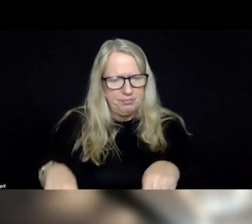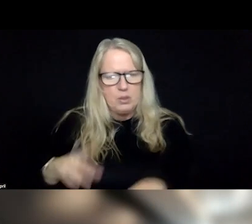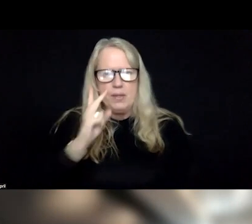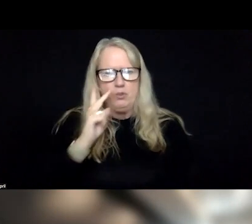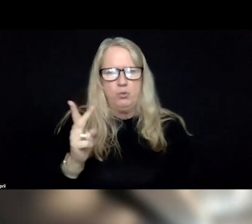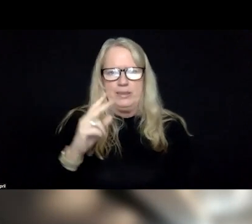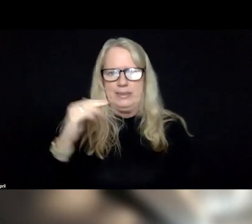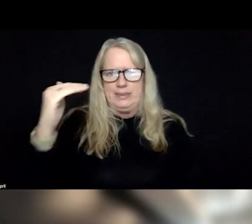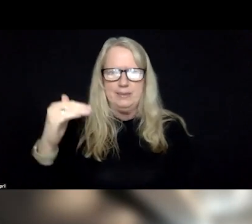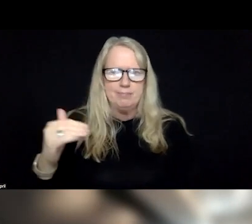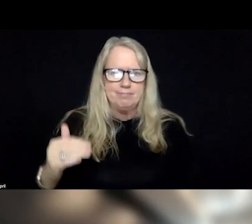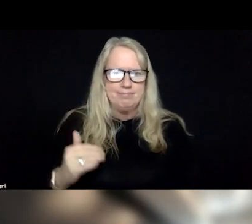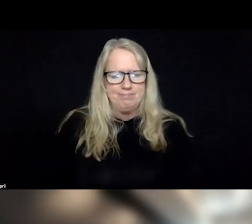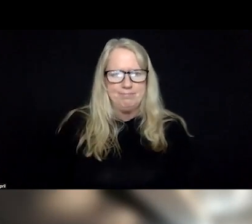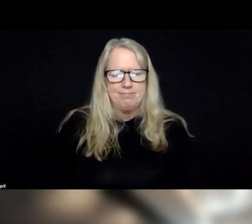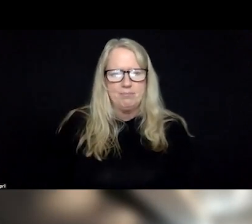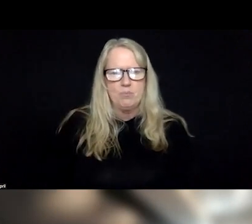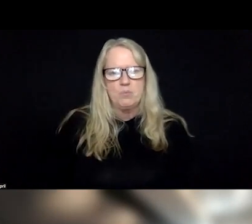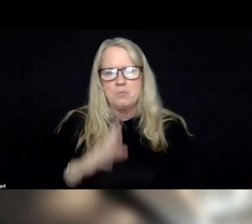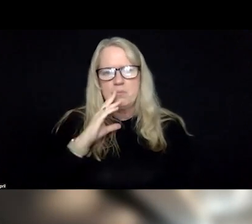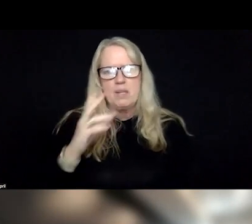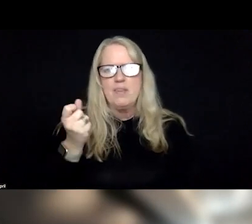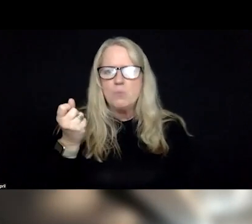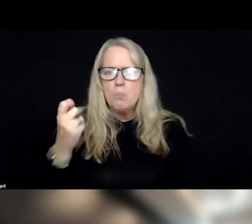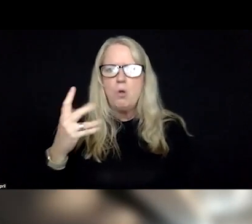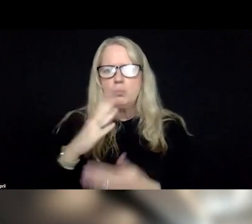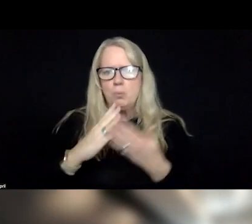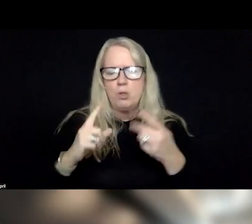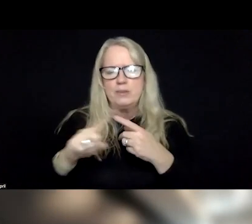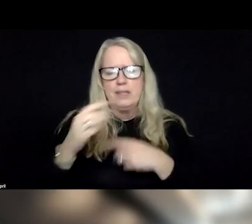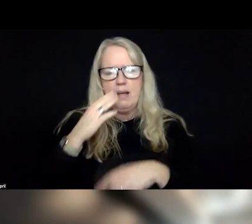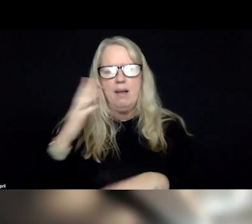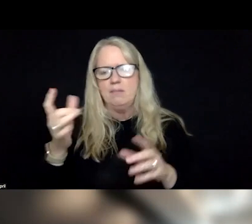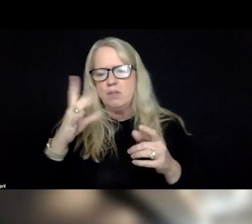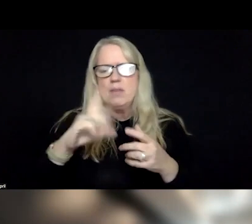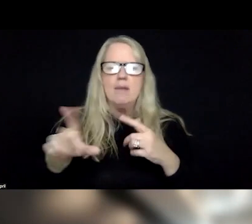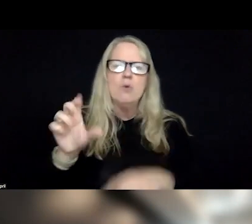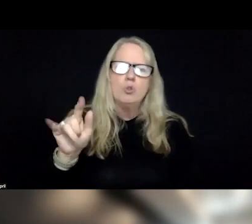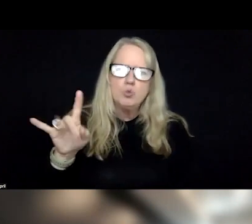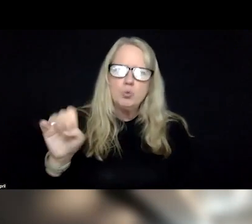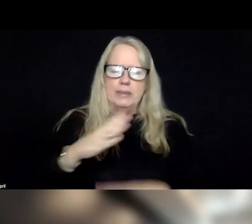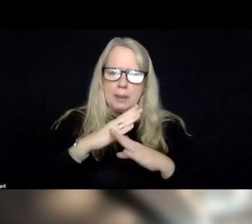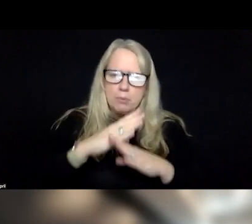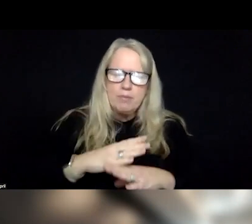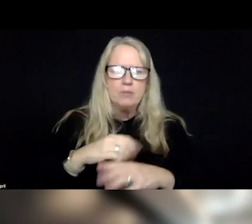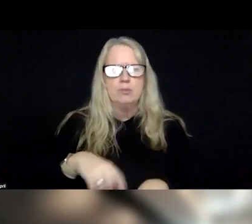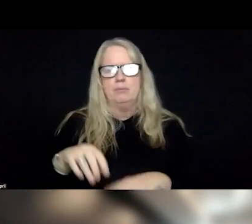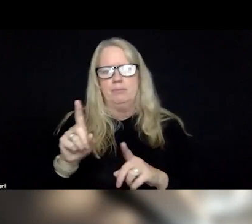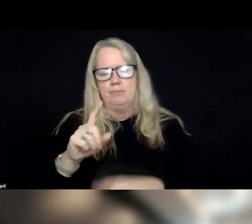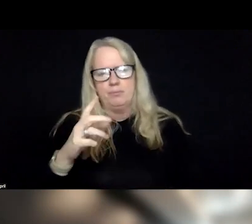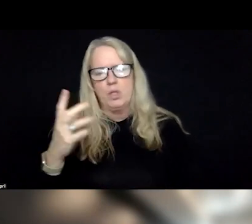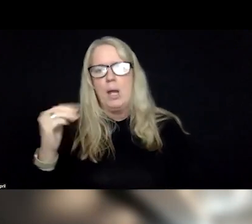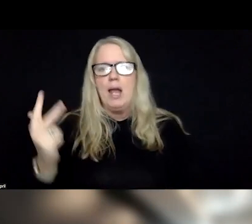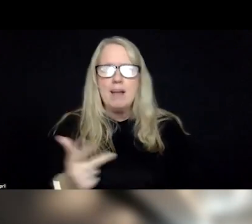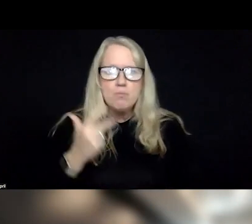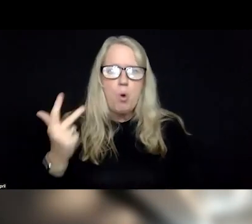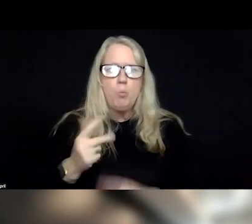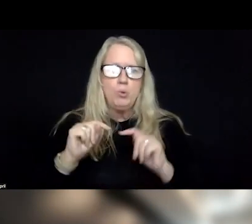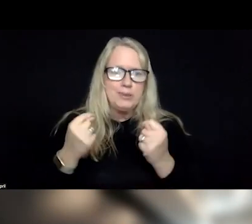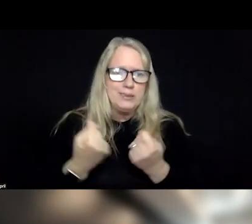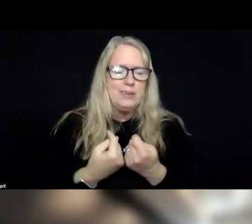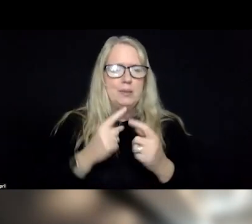THINGS THAT TOUCH ON THE CONTINUUM OF CRISIS CARE.